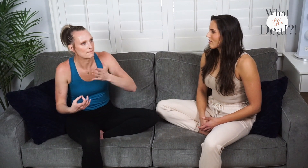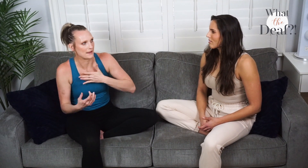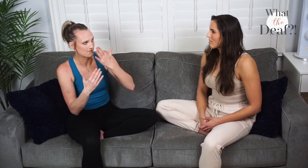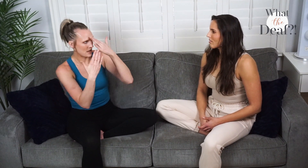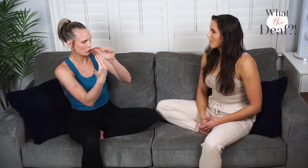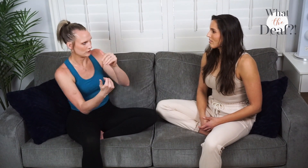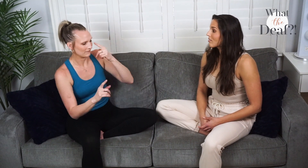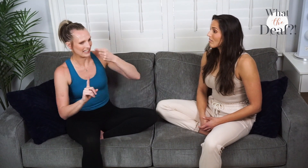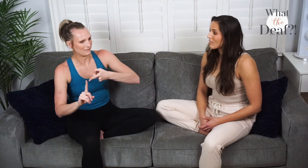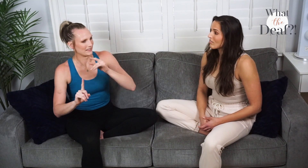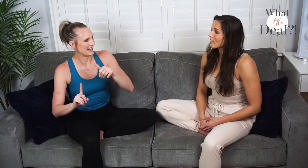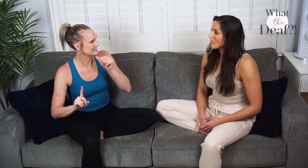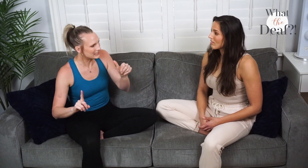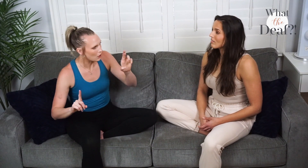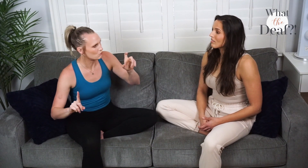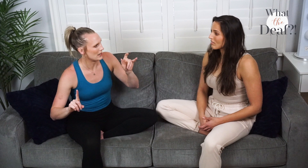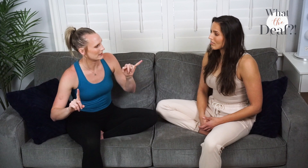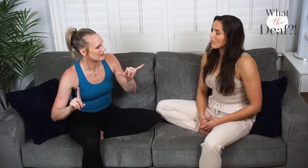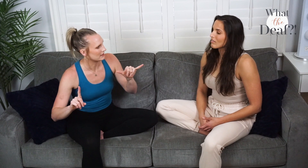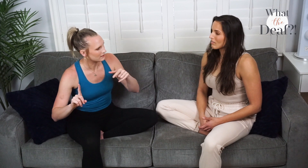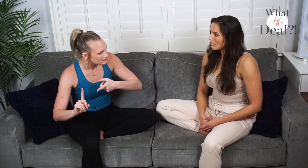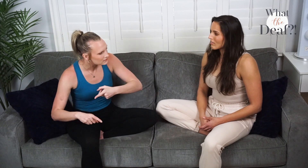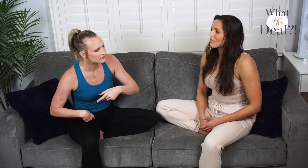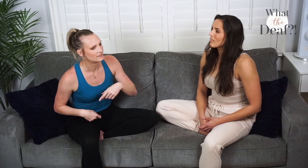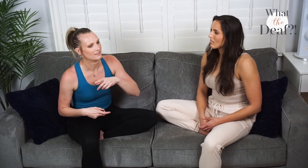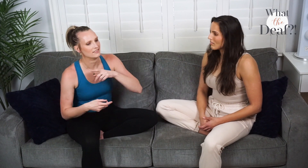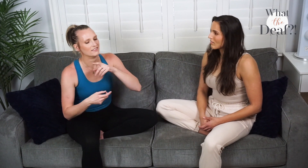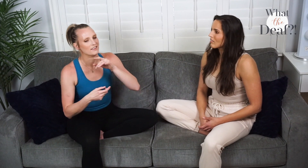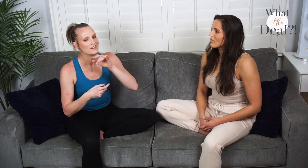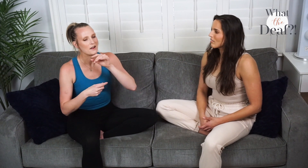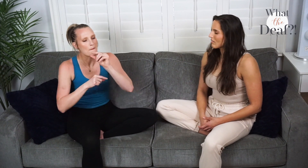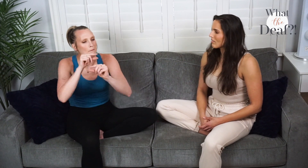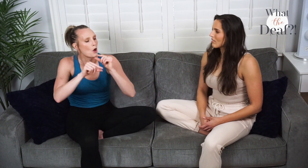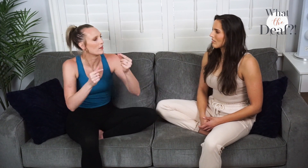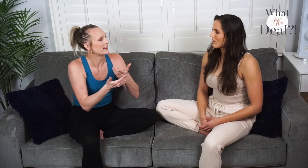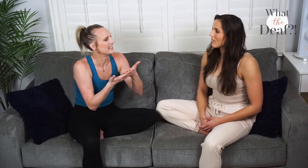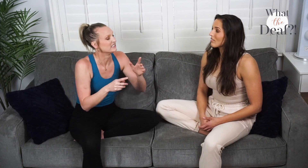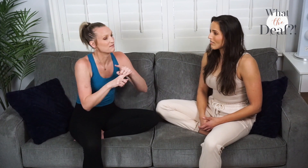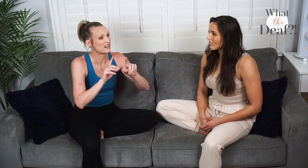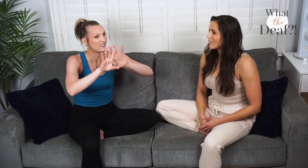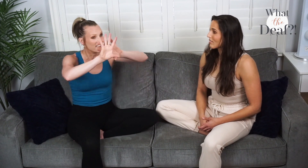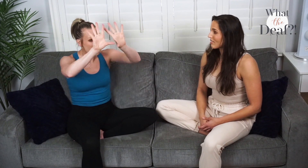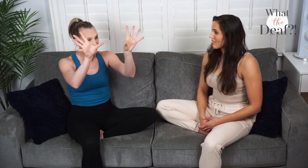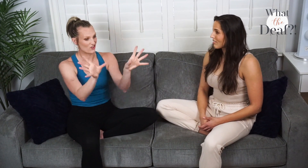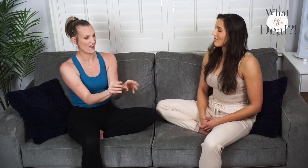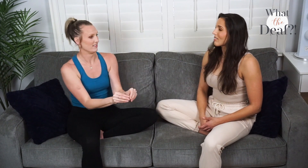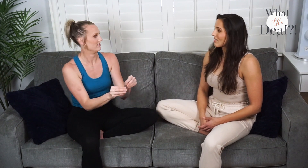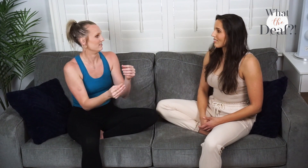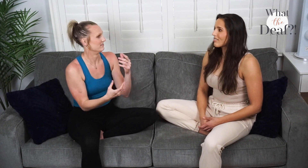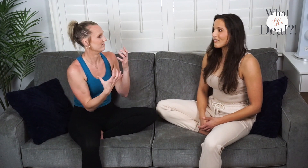I have to let go of my expectations for him that are not realistic. And yeah, so it’s just those small little things